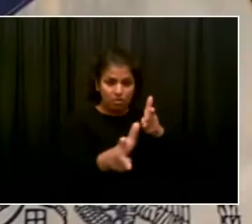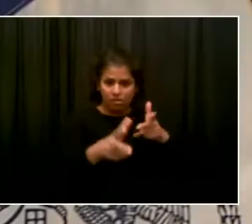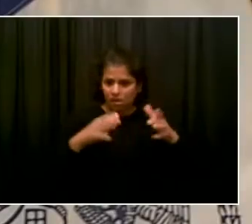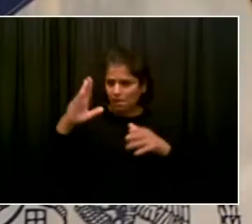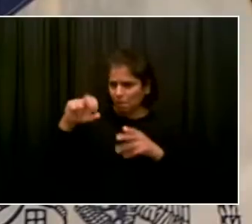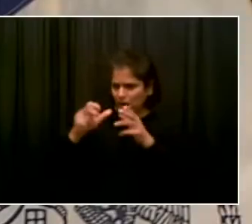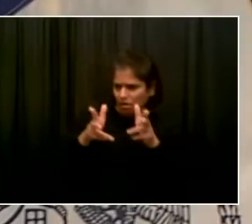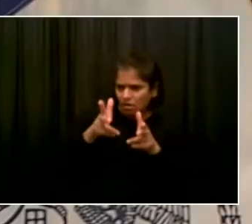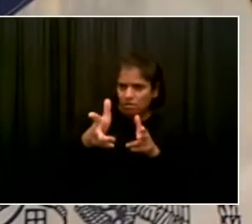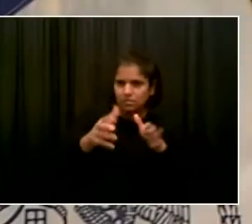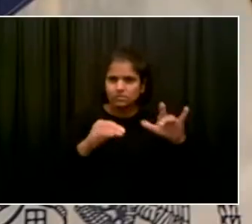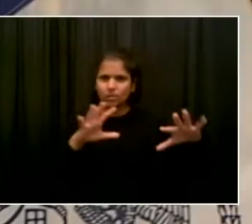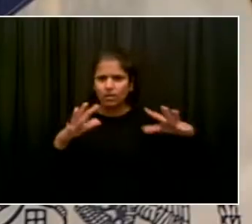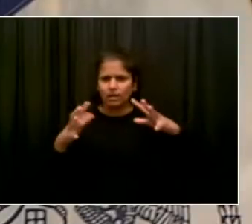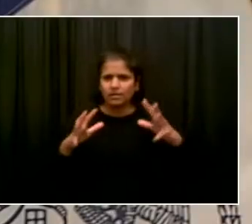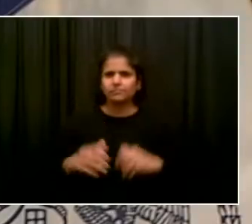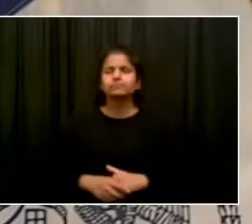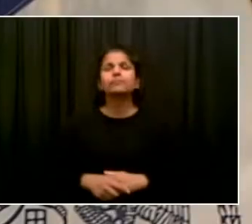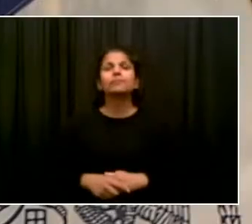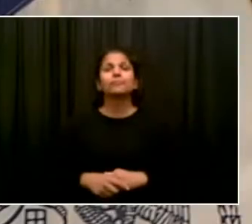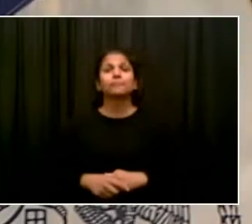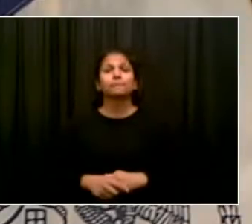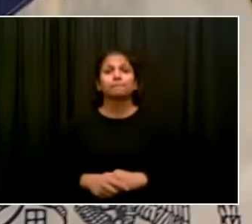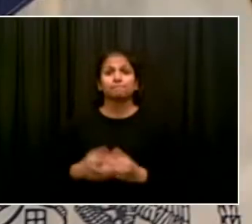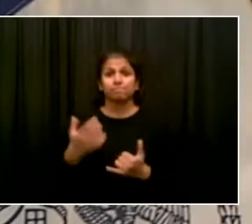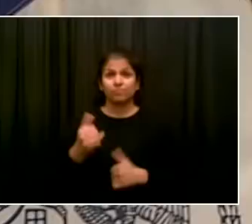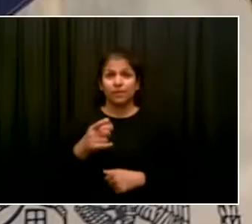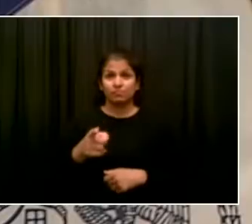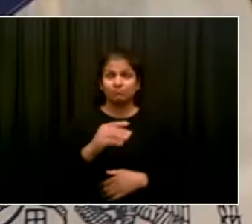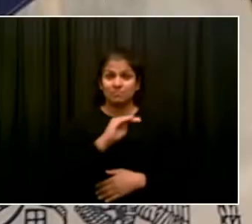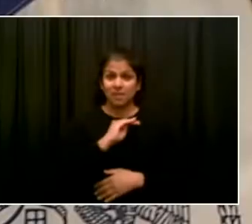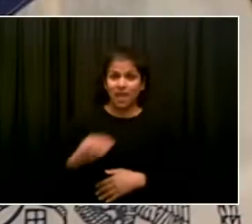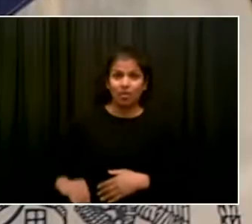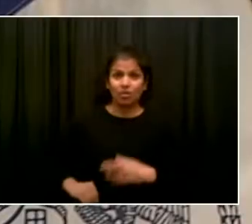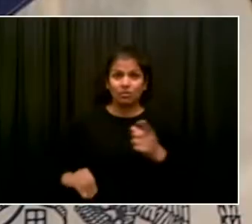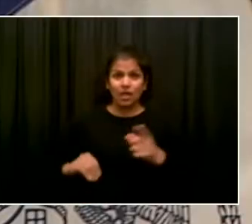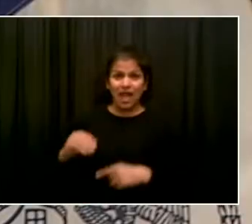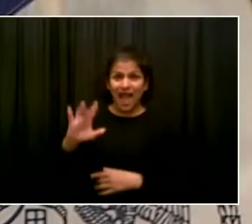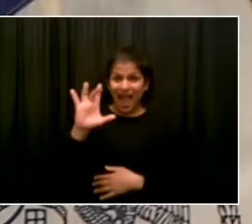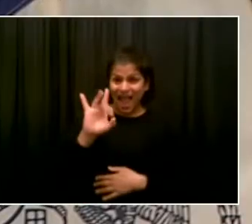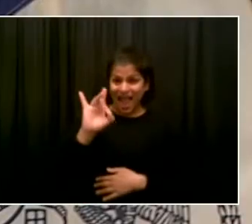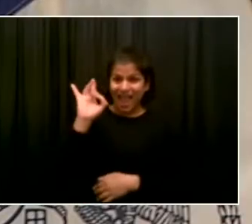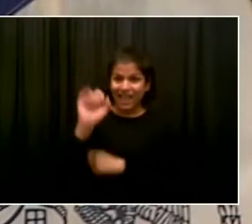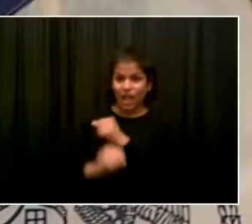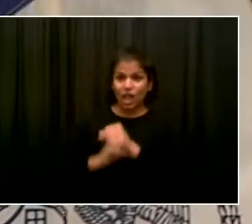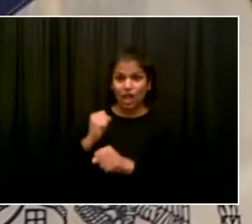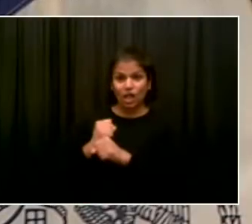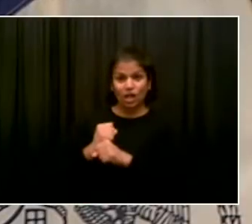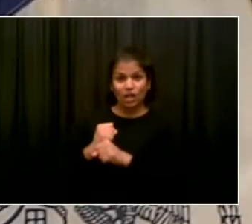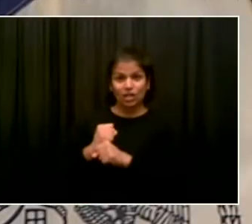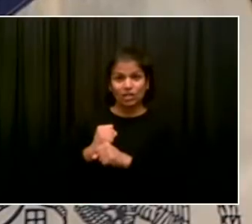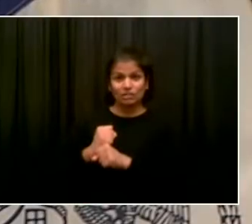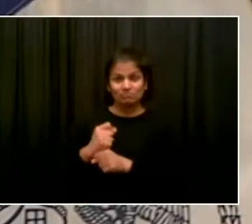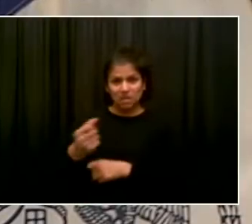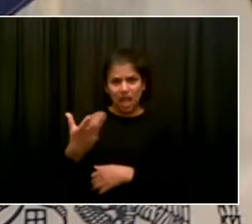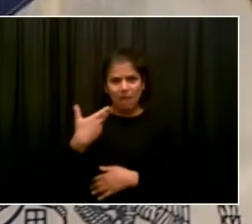ZONES. OTHER TOOLS ADVOCATES HAVE BEEN TALKING